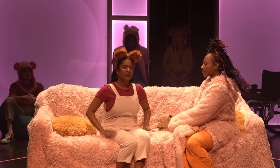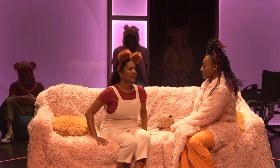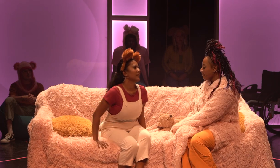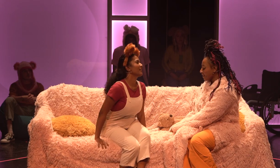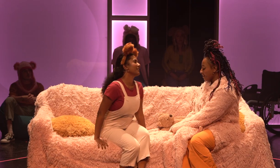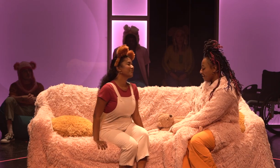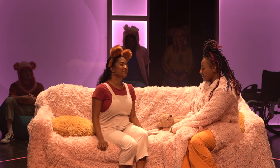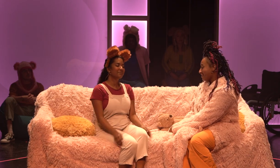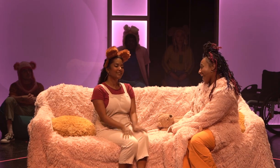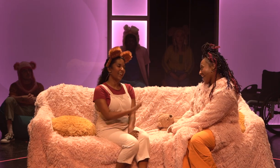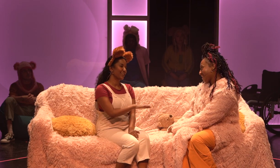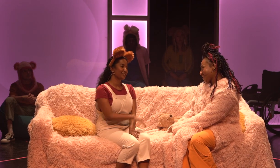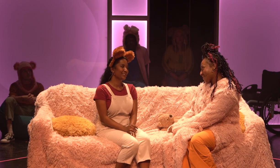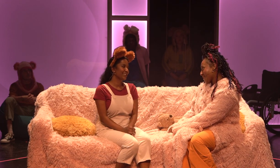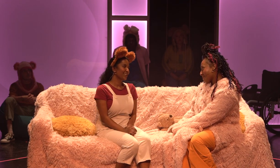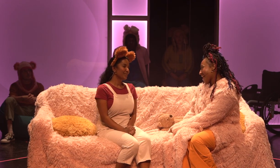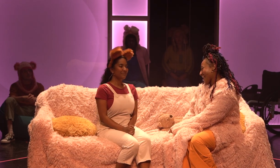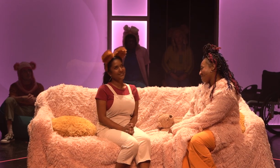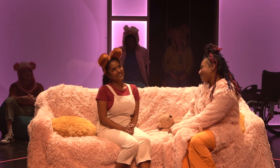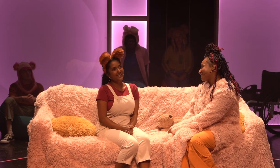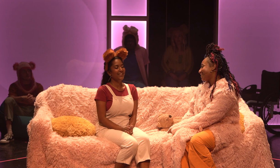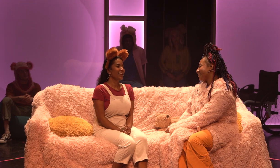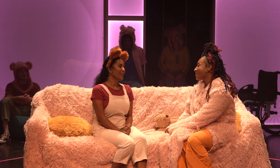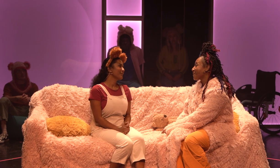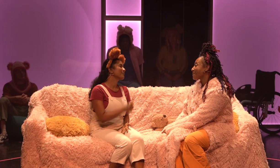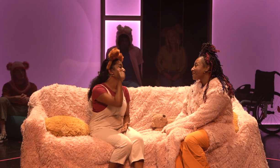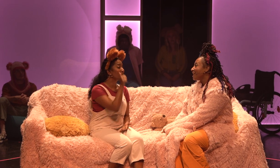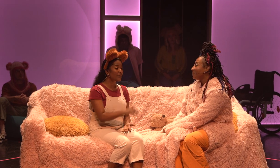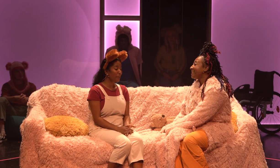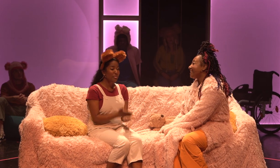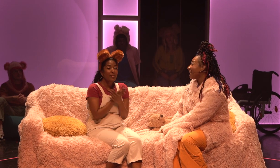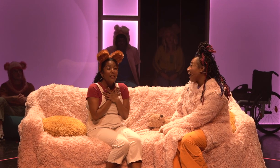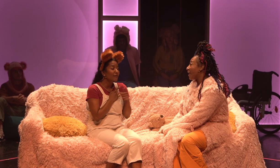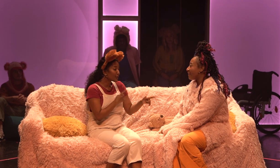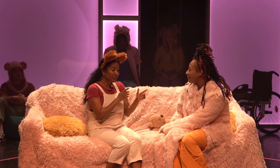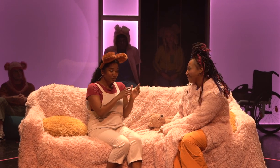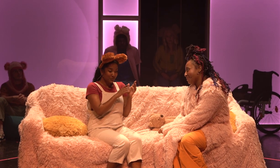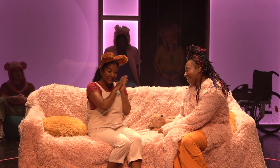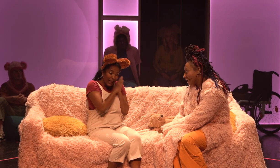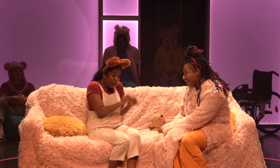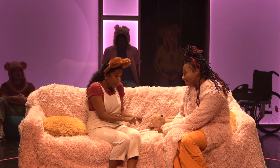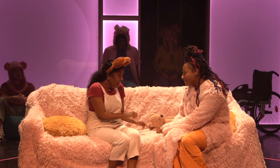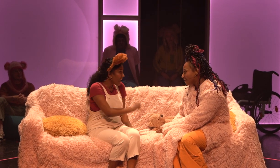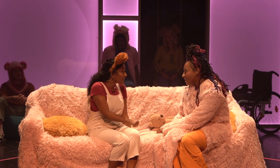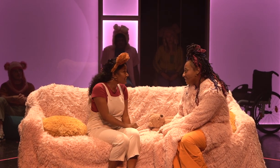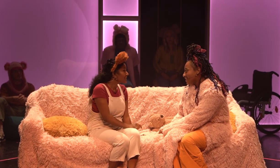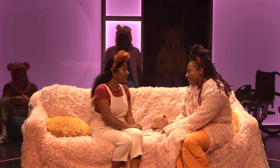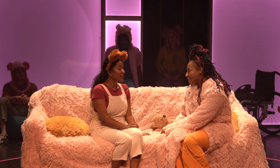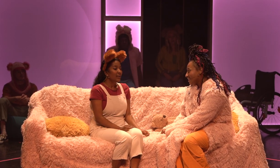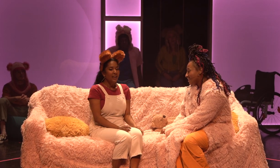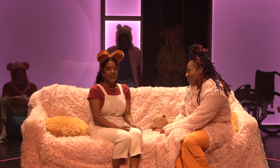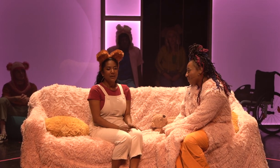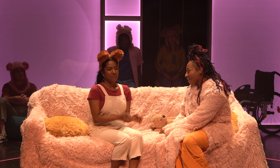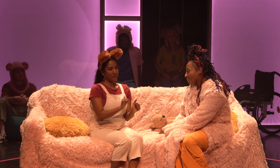[POSH ACCENT] 'Sash, babes, you know we love having you here, but is it worth